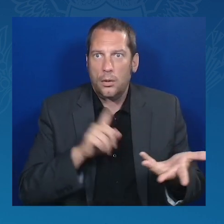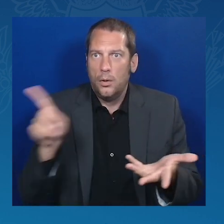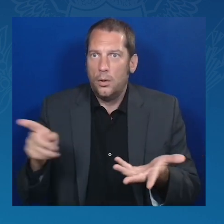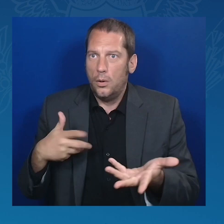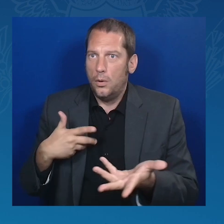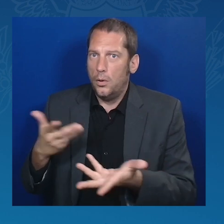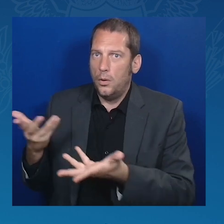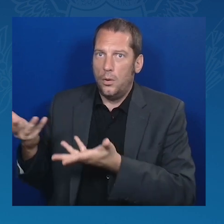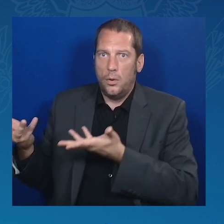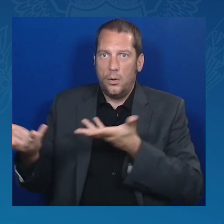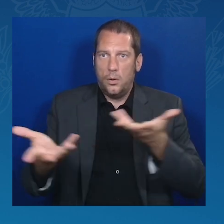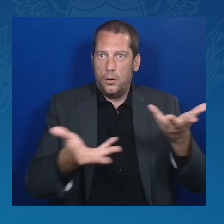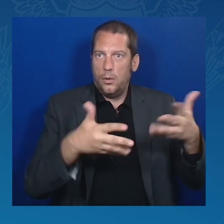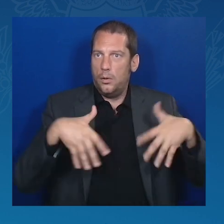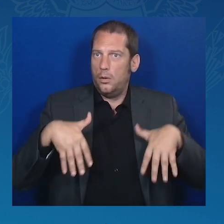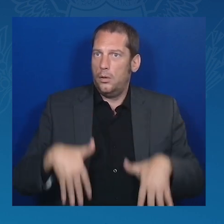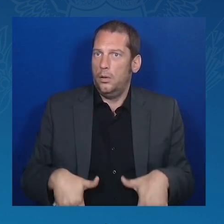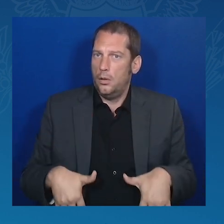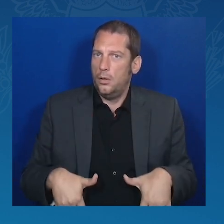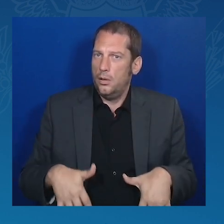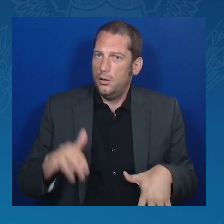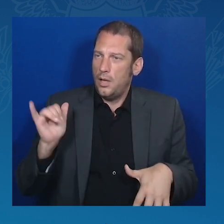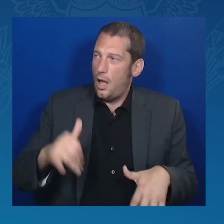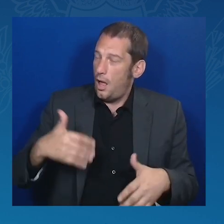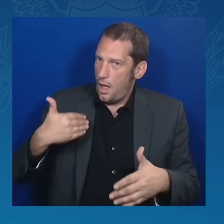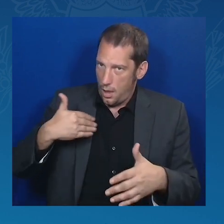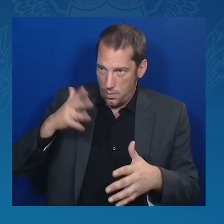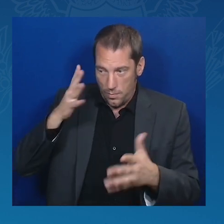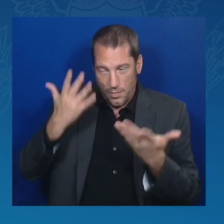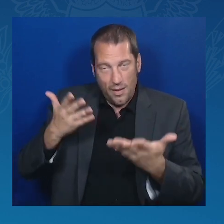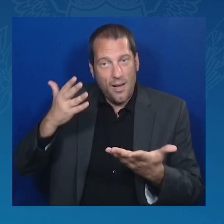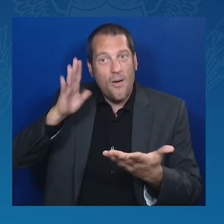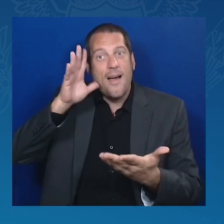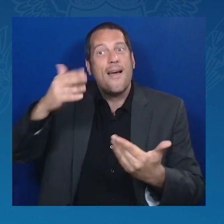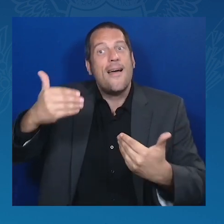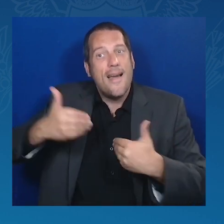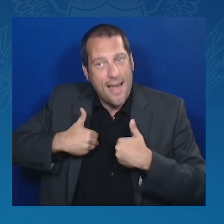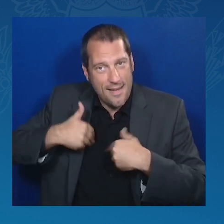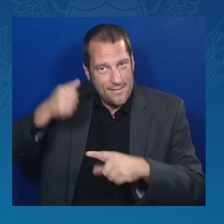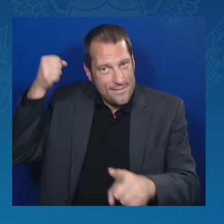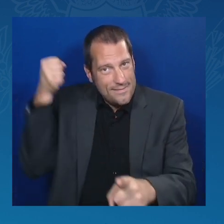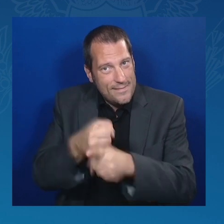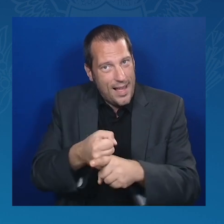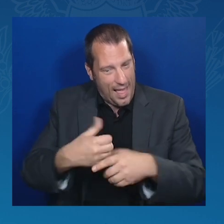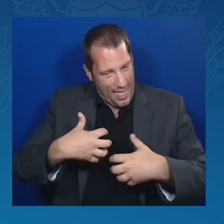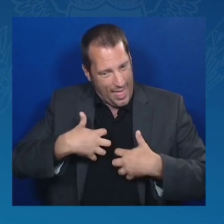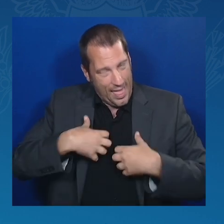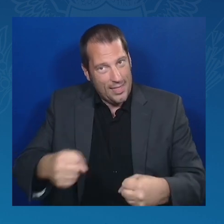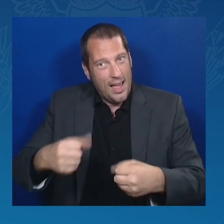In addition to the obvious. Ms. Teigen: Yeah, the right loves to call it an abortion clinic, right? Because then it makes it seem so targeted and so evil.